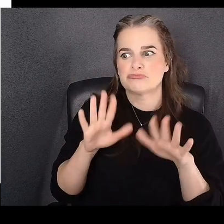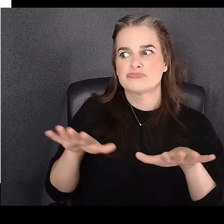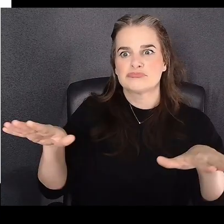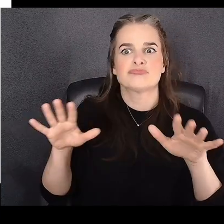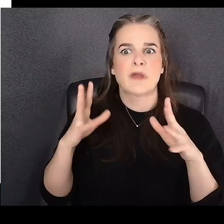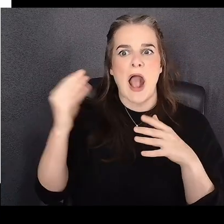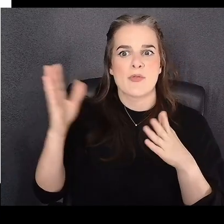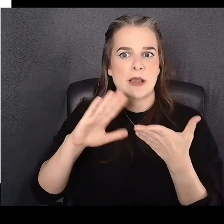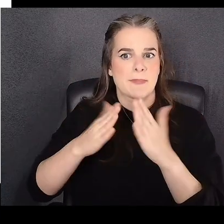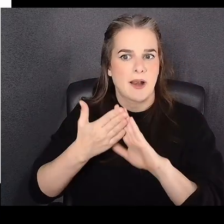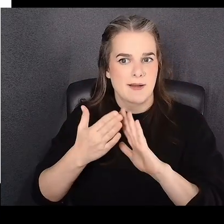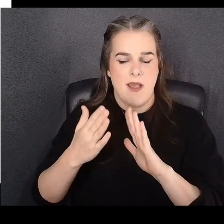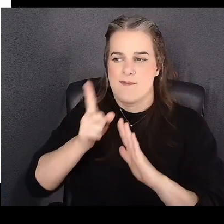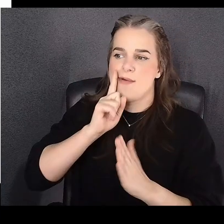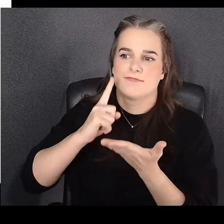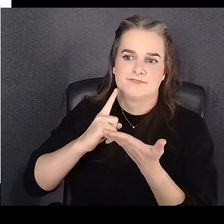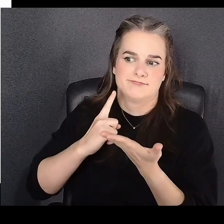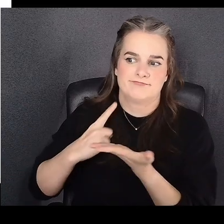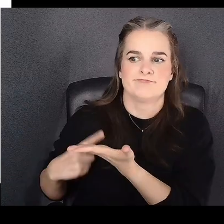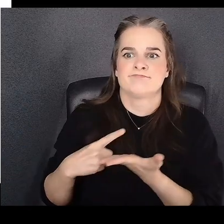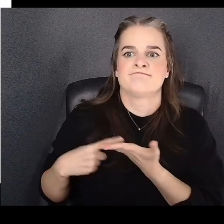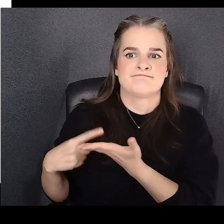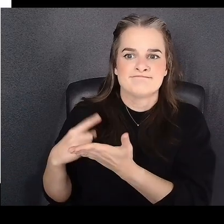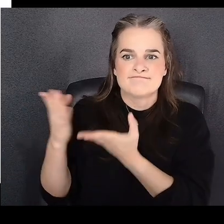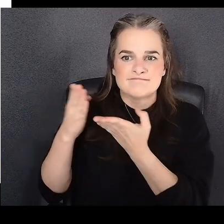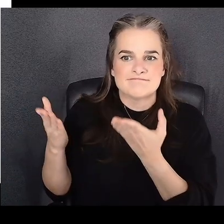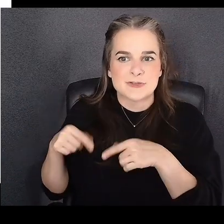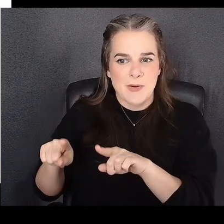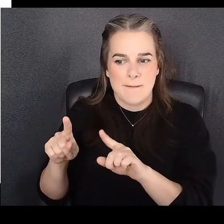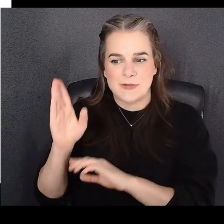in this presentation. And I am Christina, also ATP